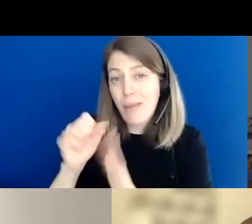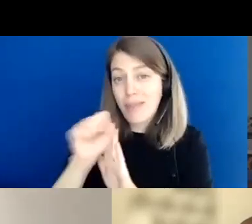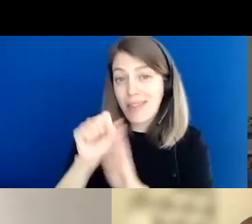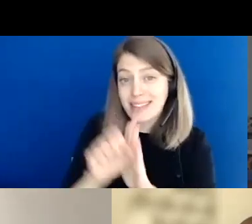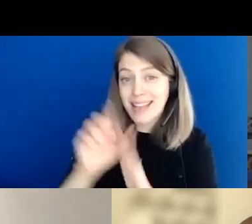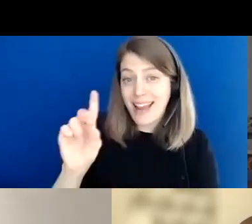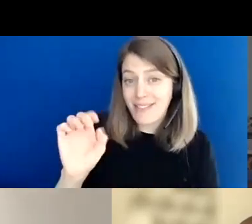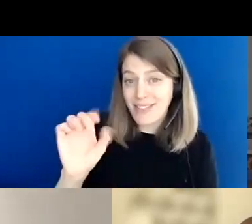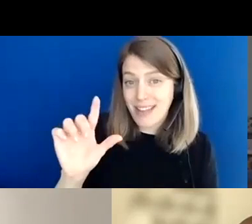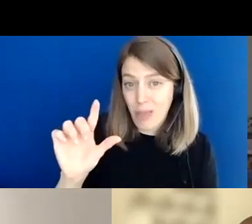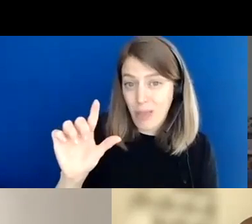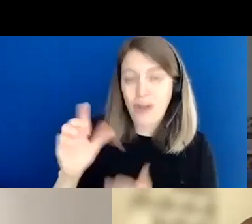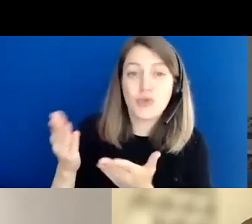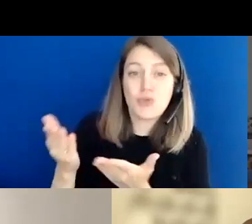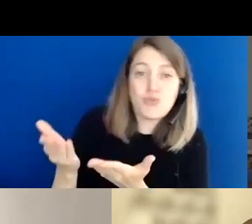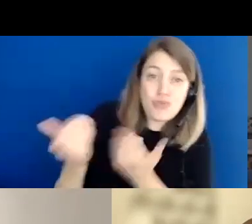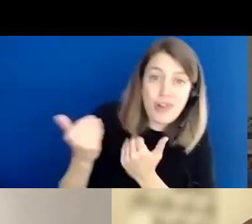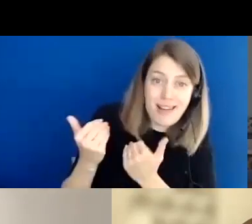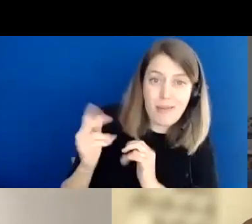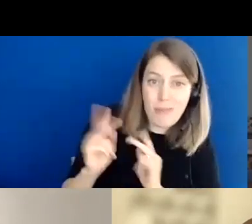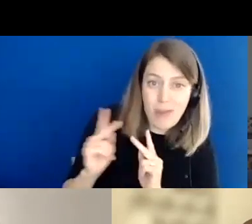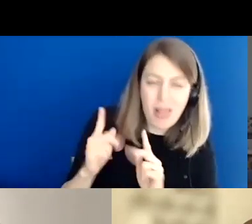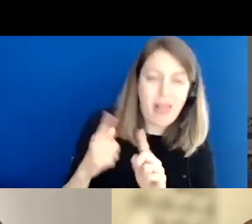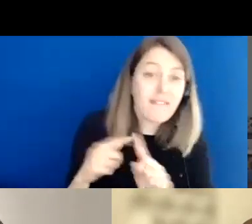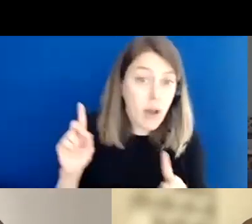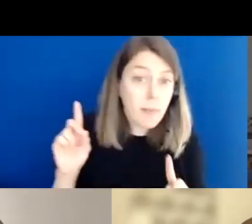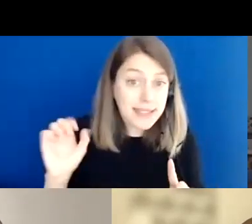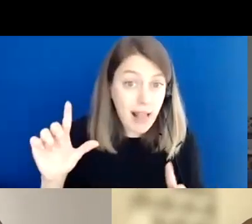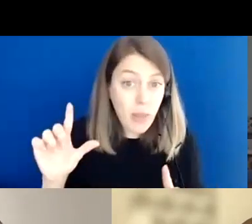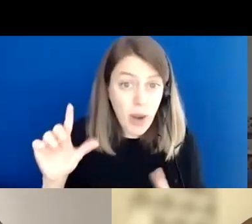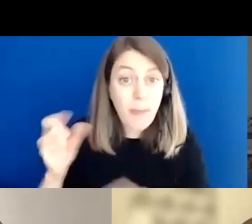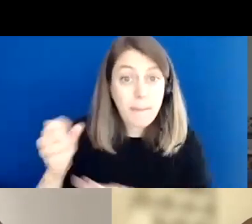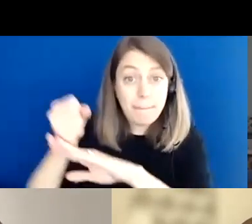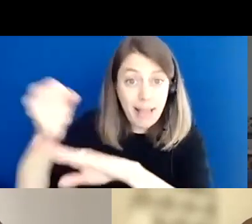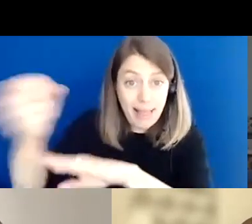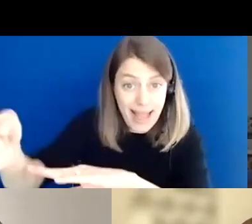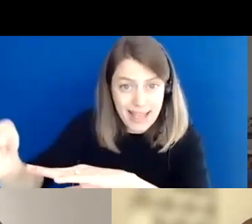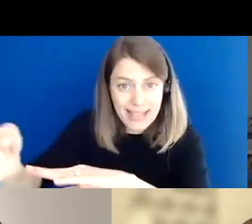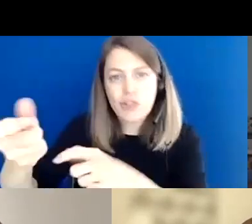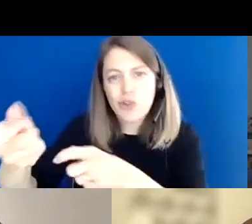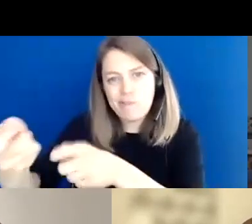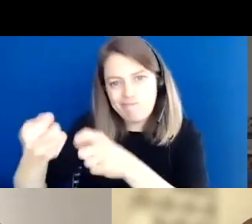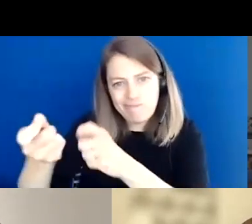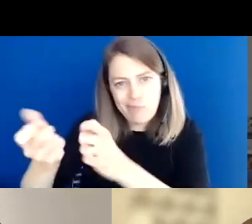people from Delaware who had been placed there and in other out-of-state placements.